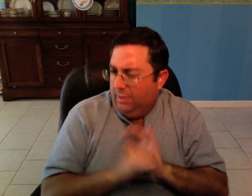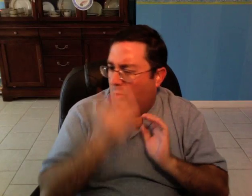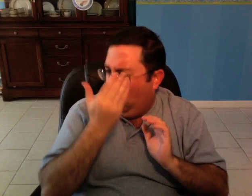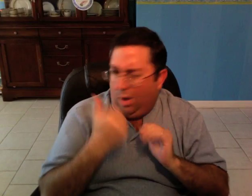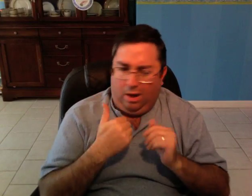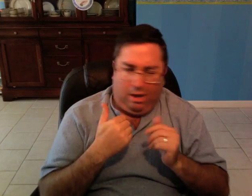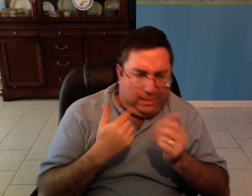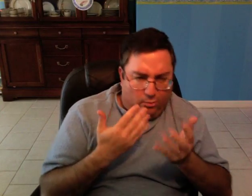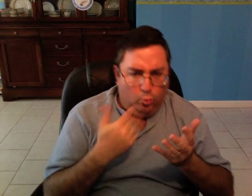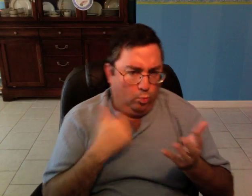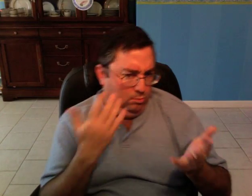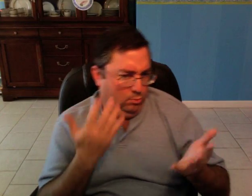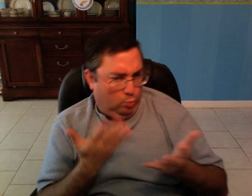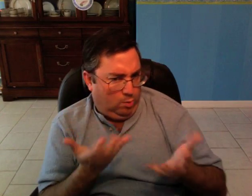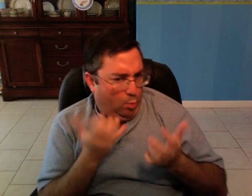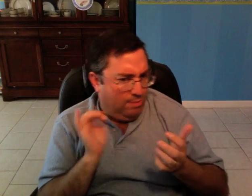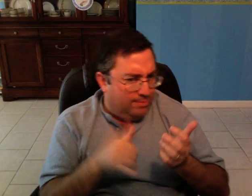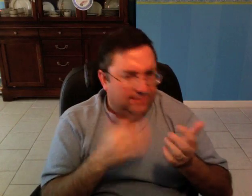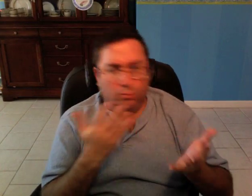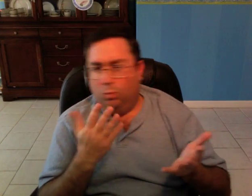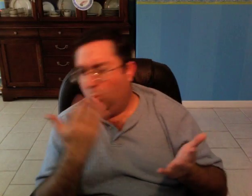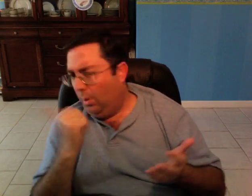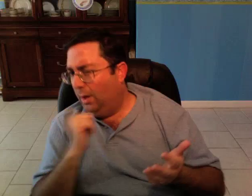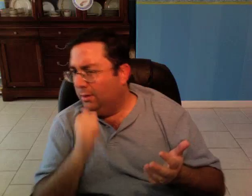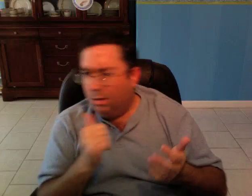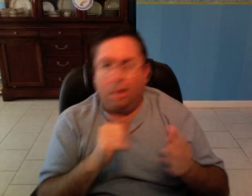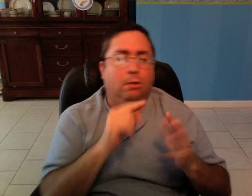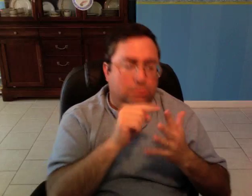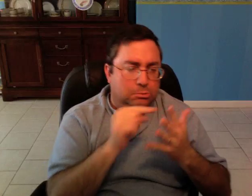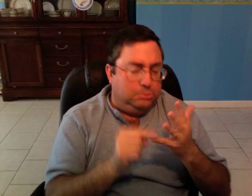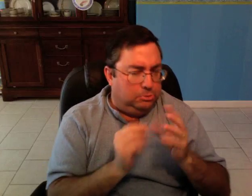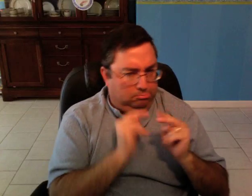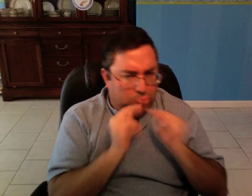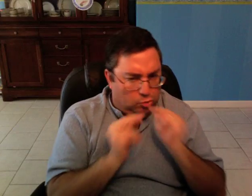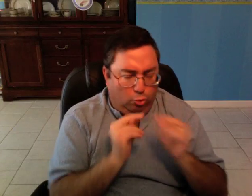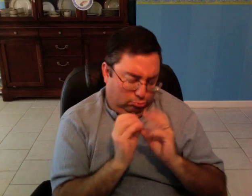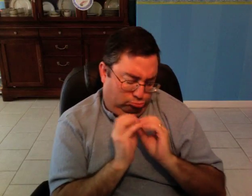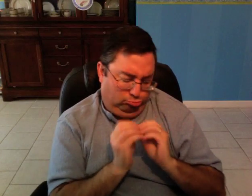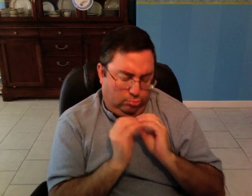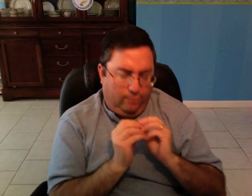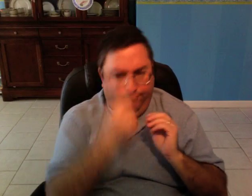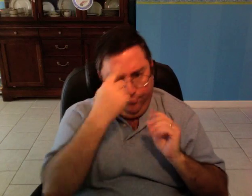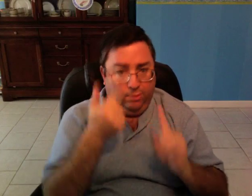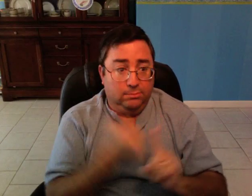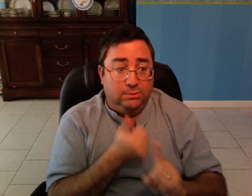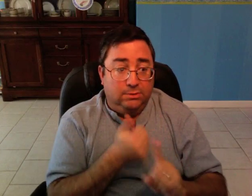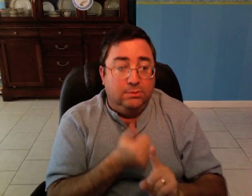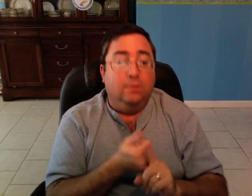Why do I want that or not? And so they negotiate it for themselves.